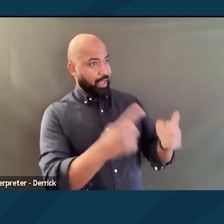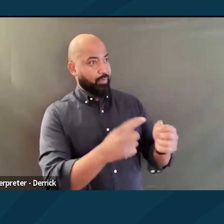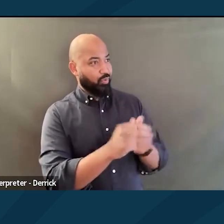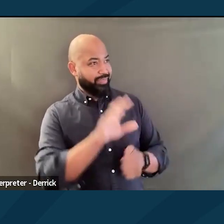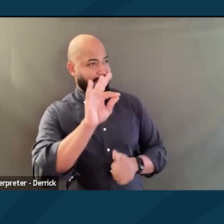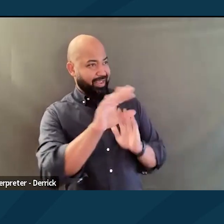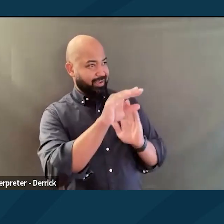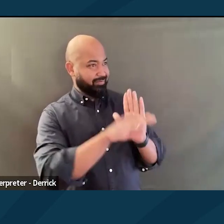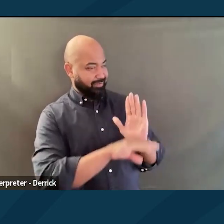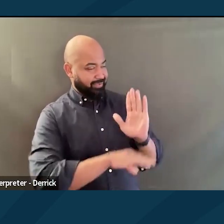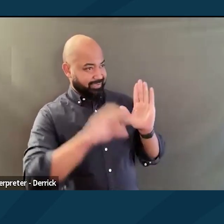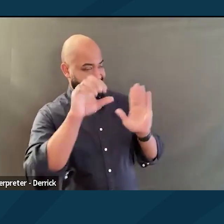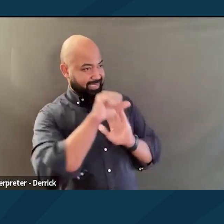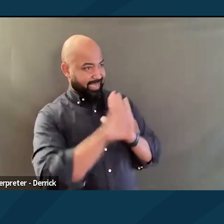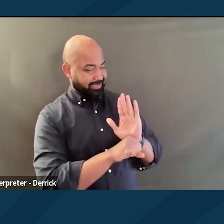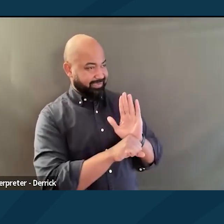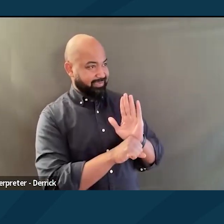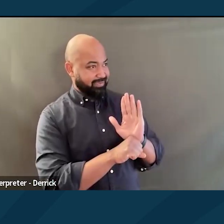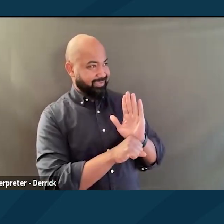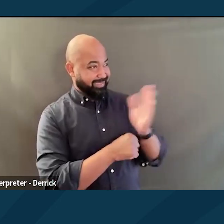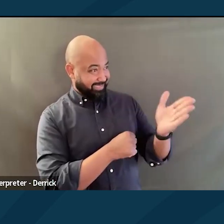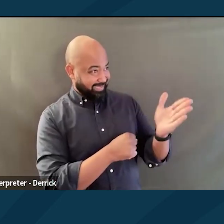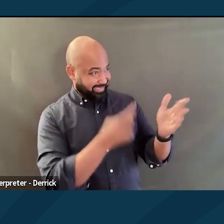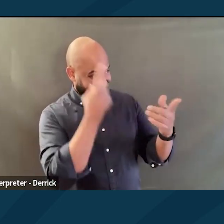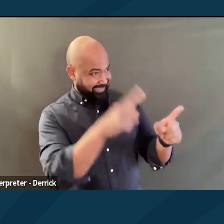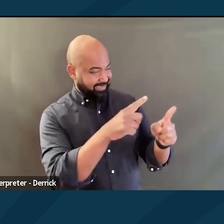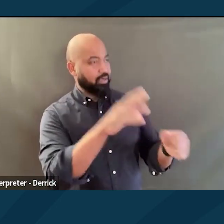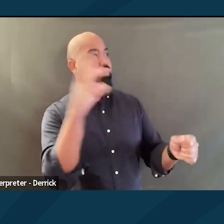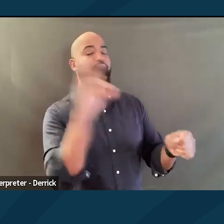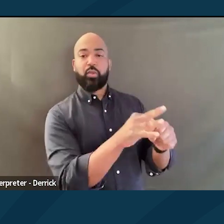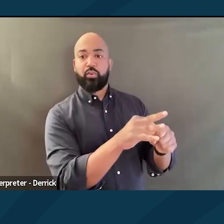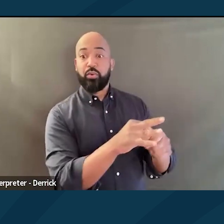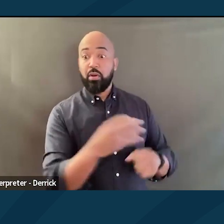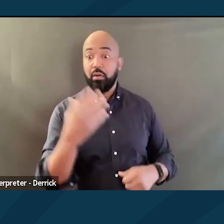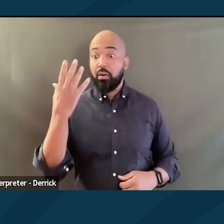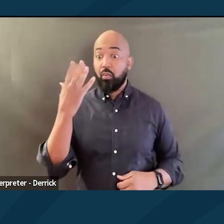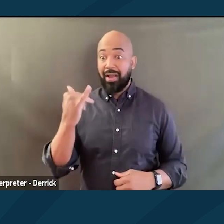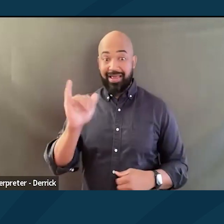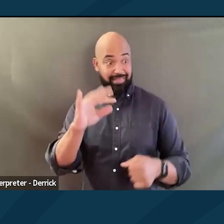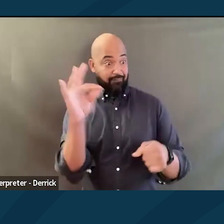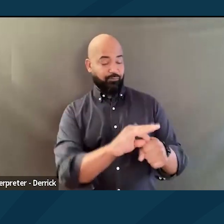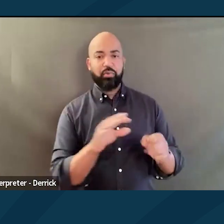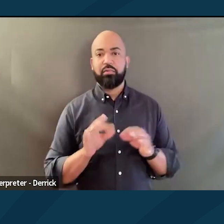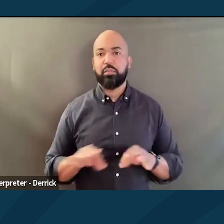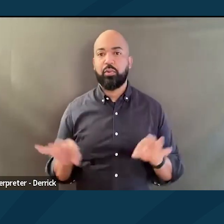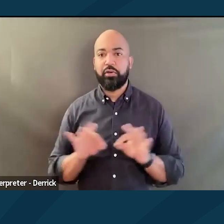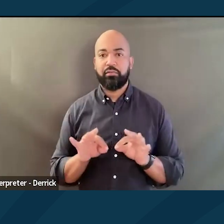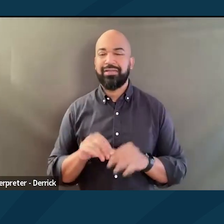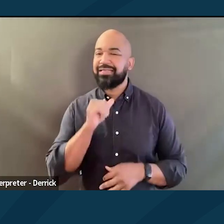Because your voice, your perception, is so important. Because it's not just my voice